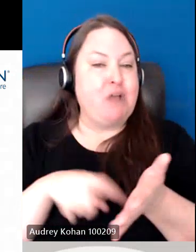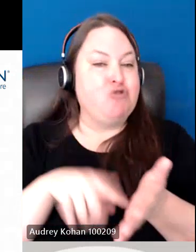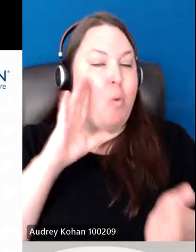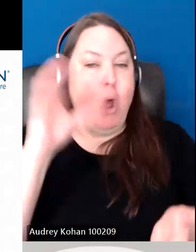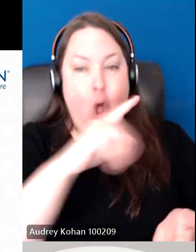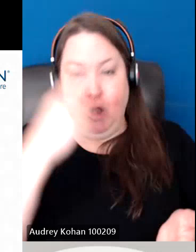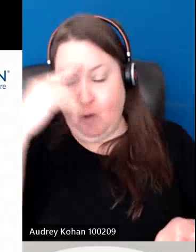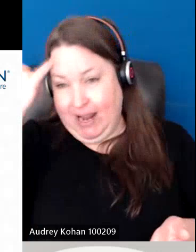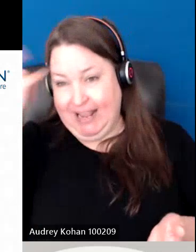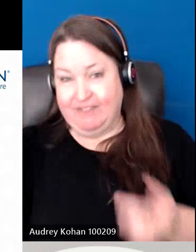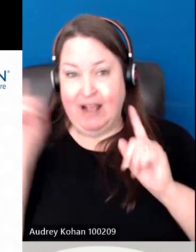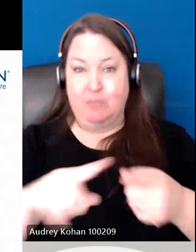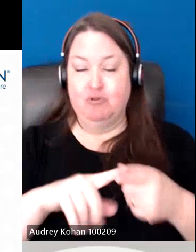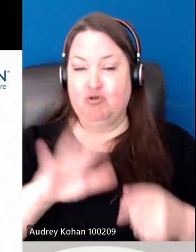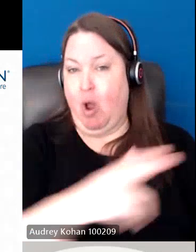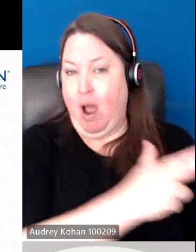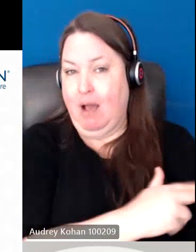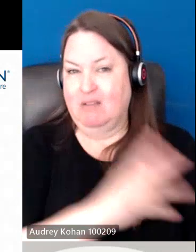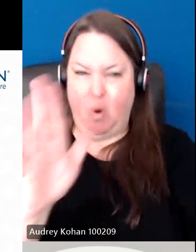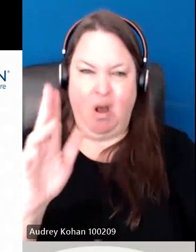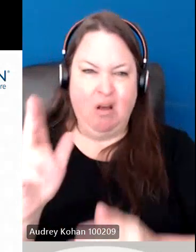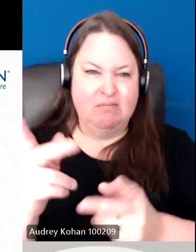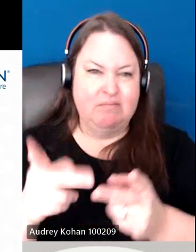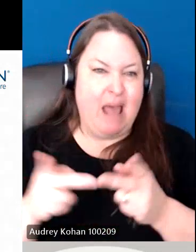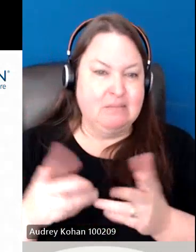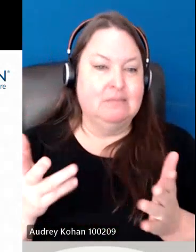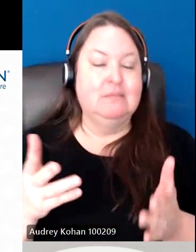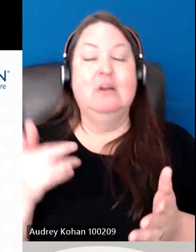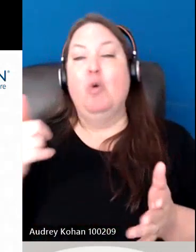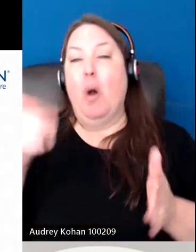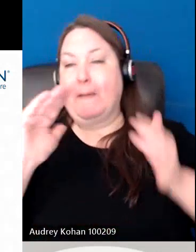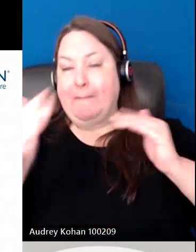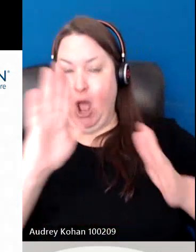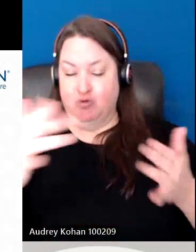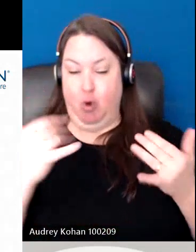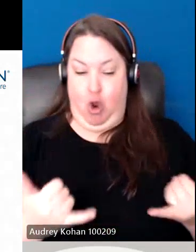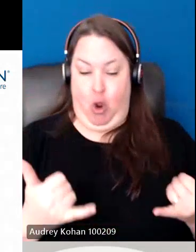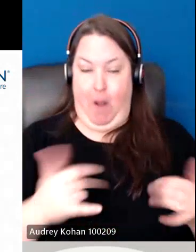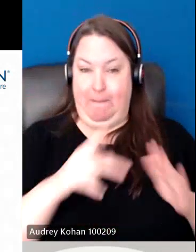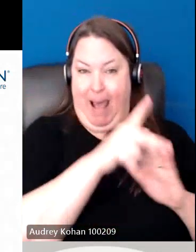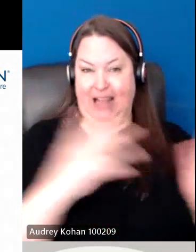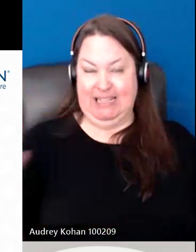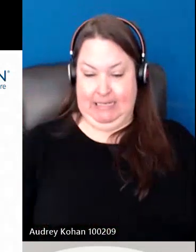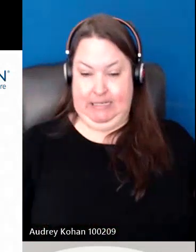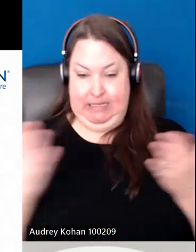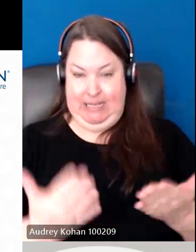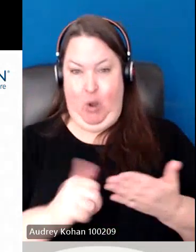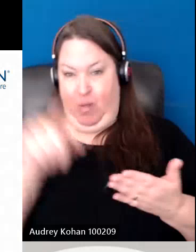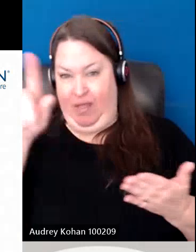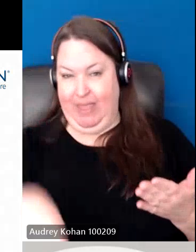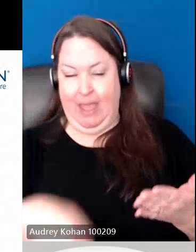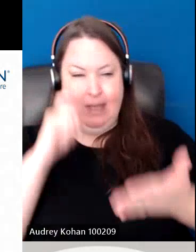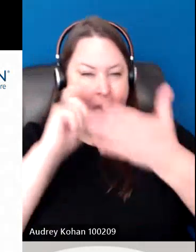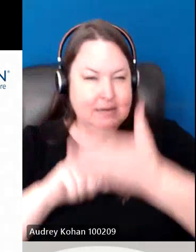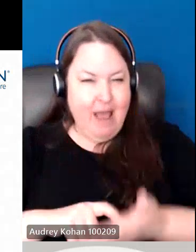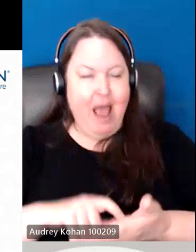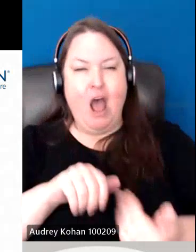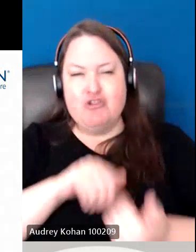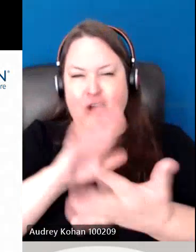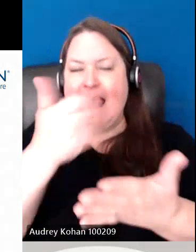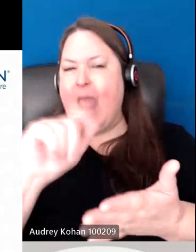come to visit so compare organization's existing policies with these identify and address any gaps